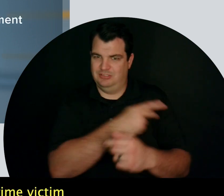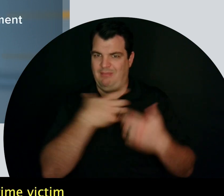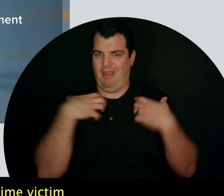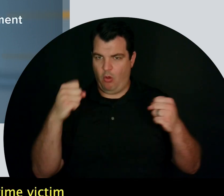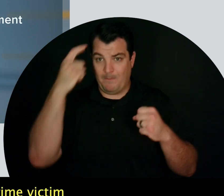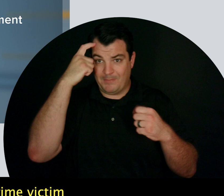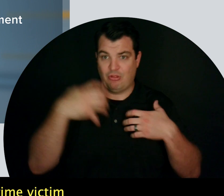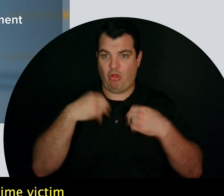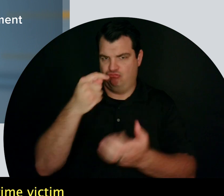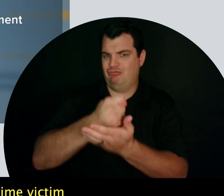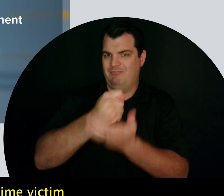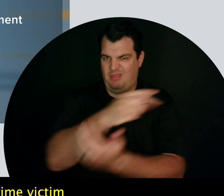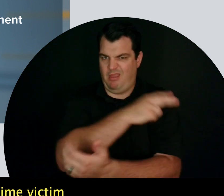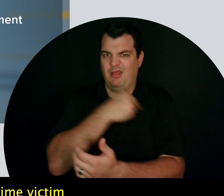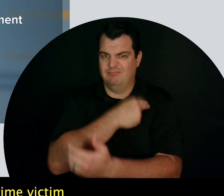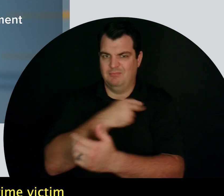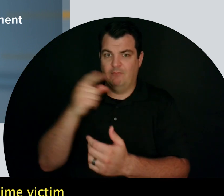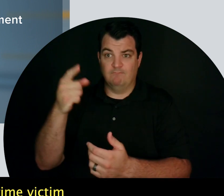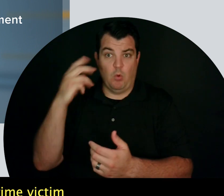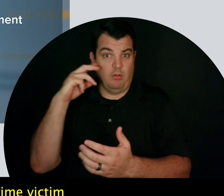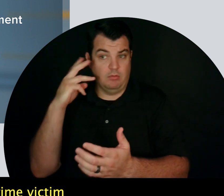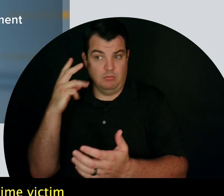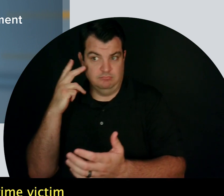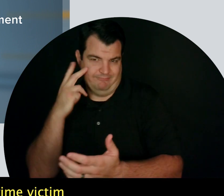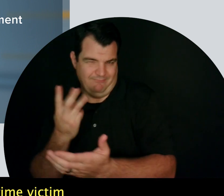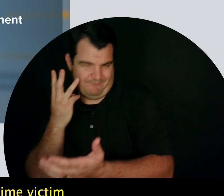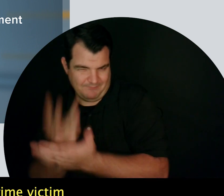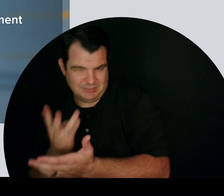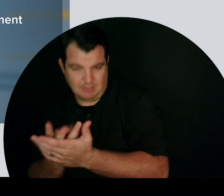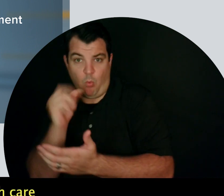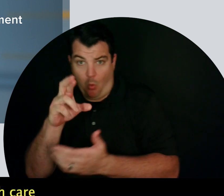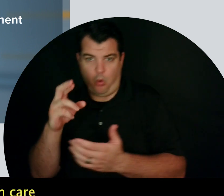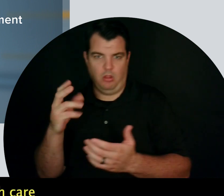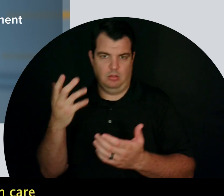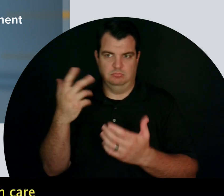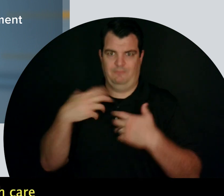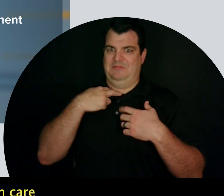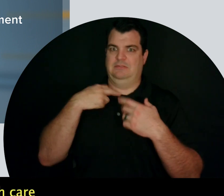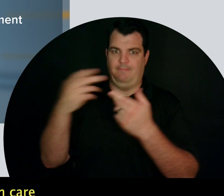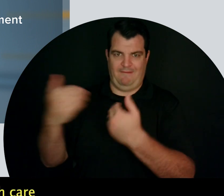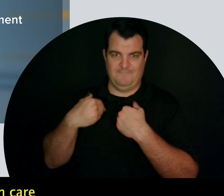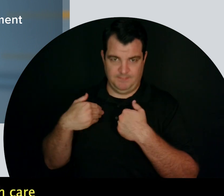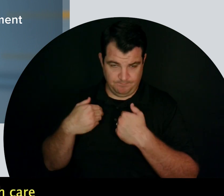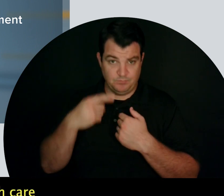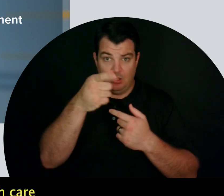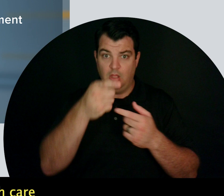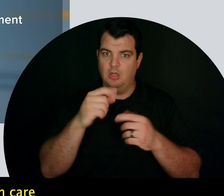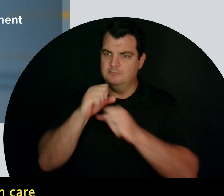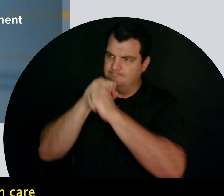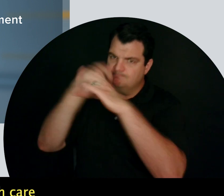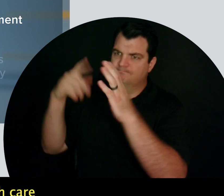and proof that the crime victim or witness received, for the most part, in-patient health care treatment related to the crime.